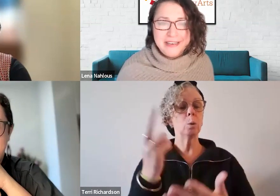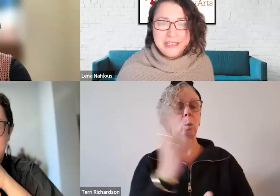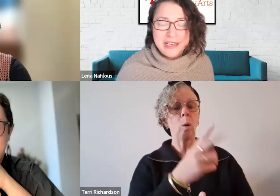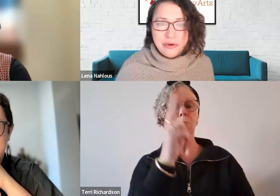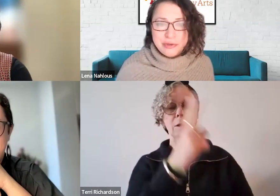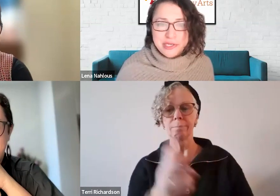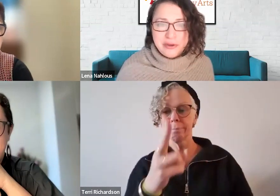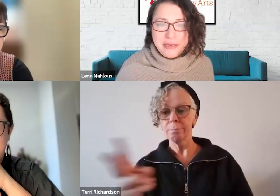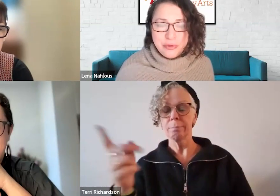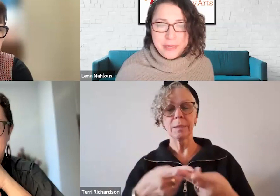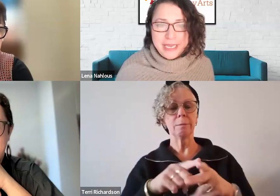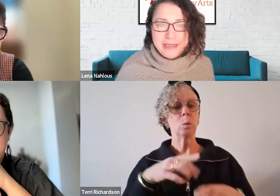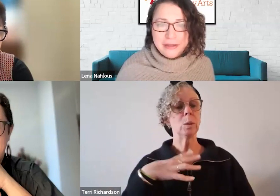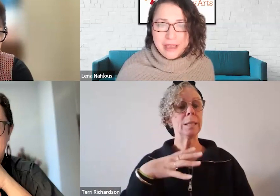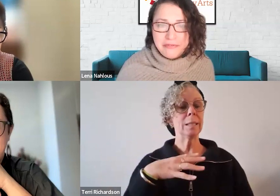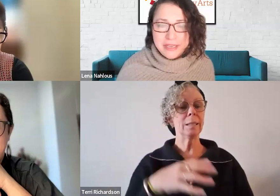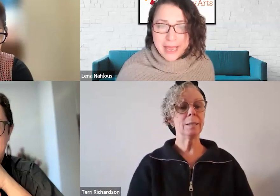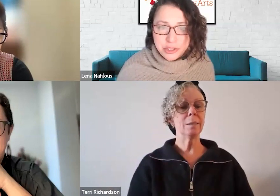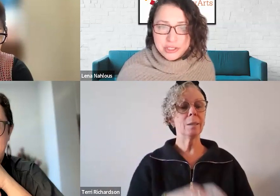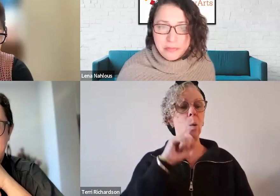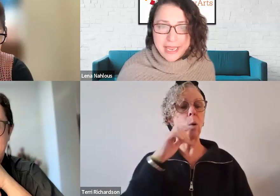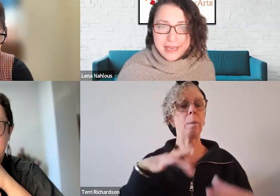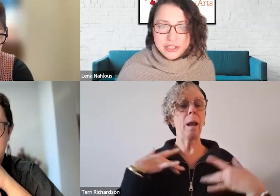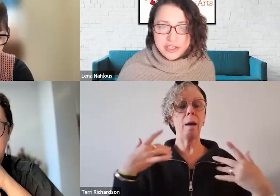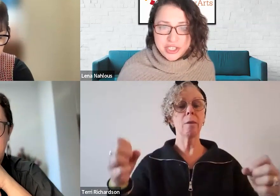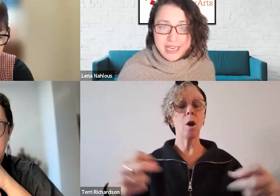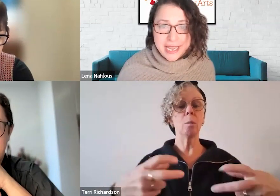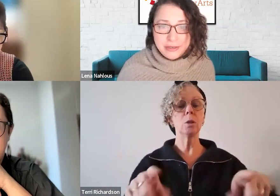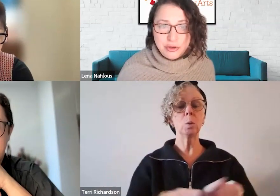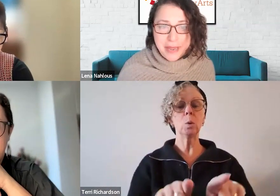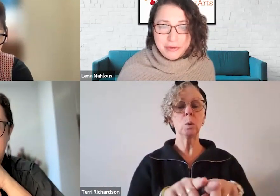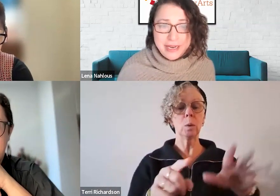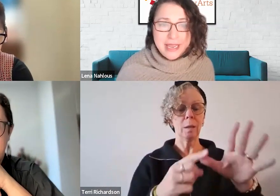And also it will be live captioned by Angela Shi and Luke Perry